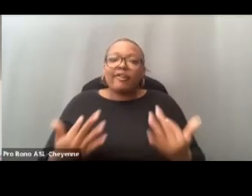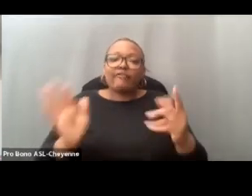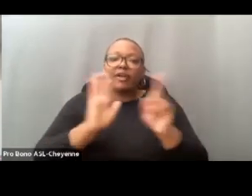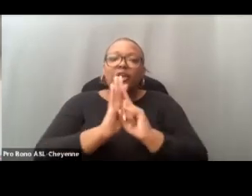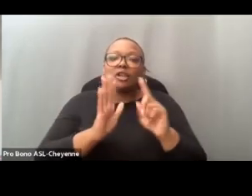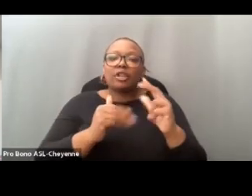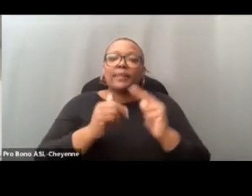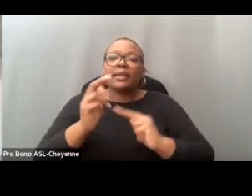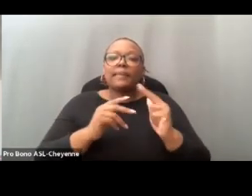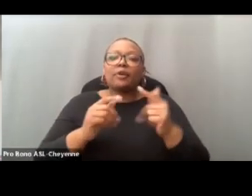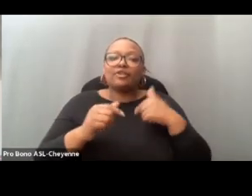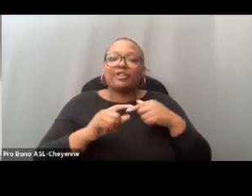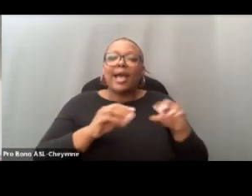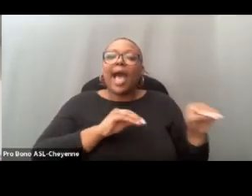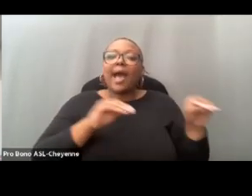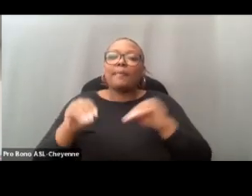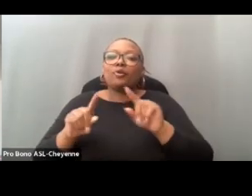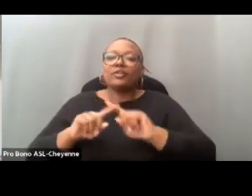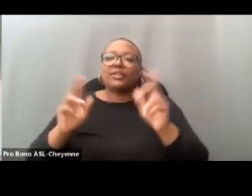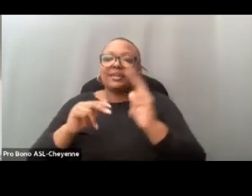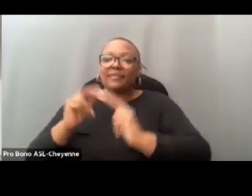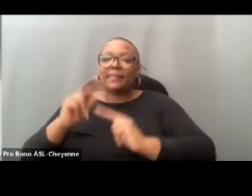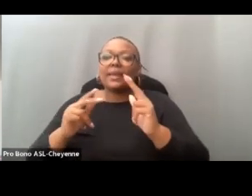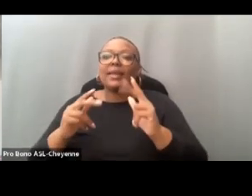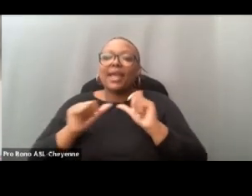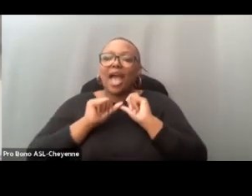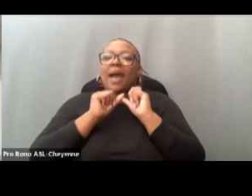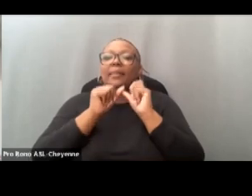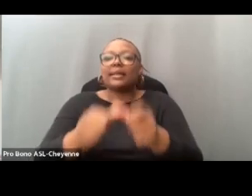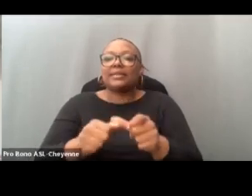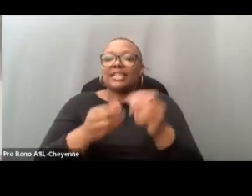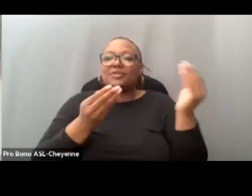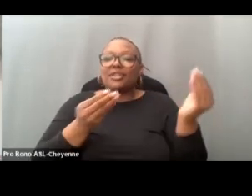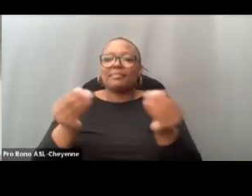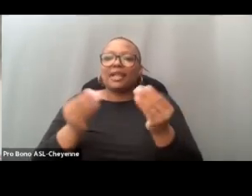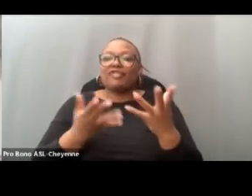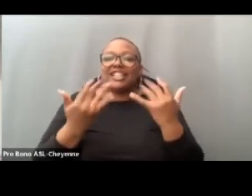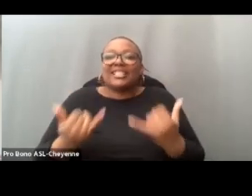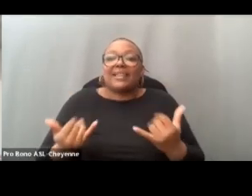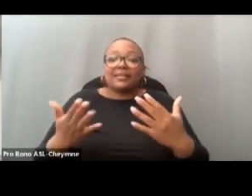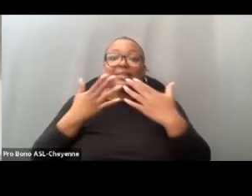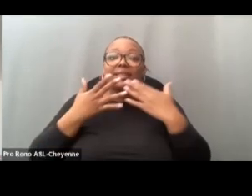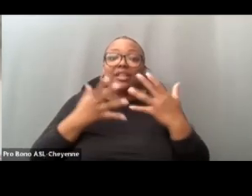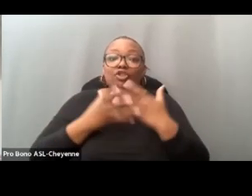to another building, and I'm continuing the moderation, so thank you so much.